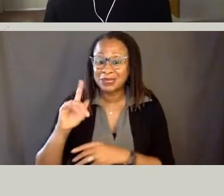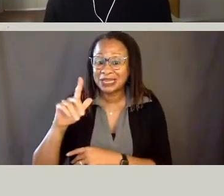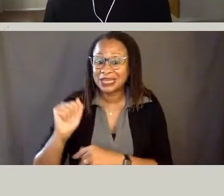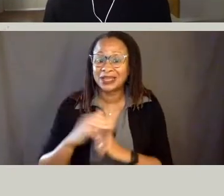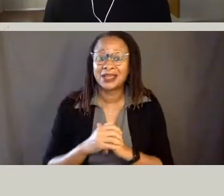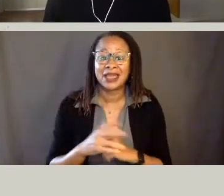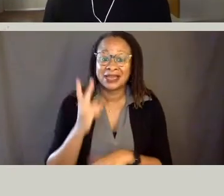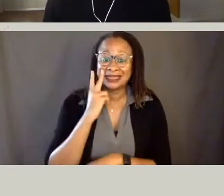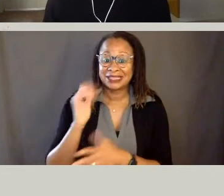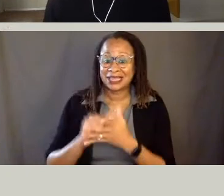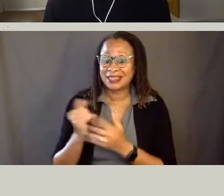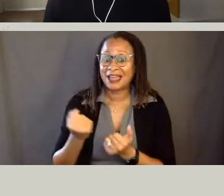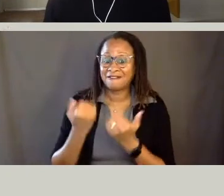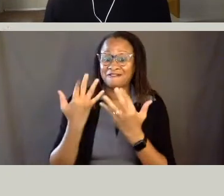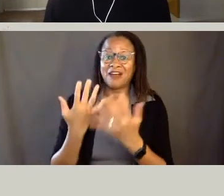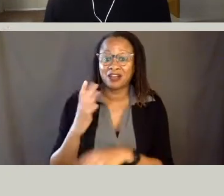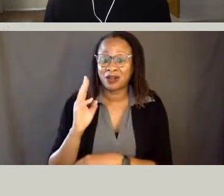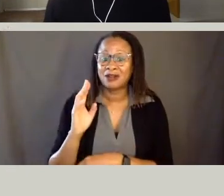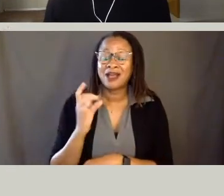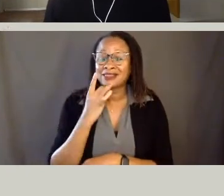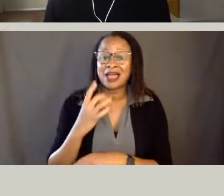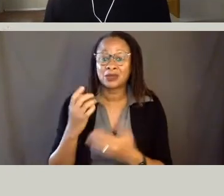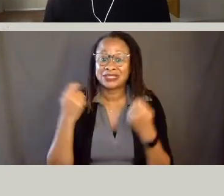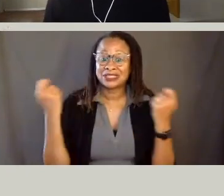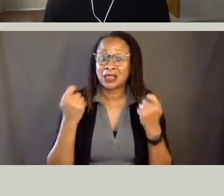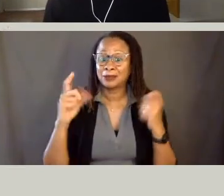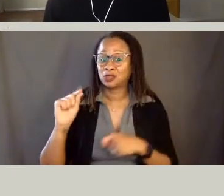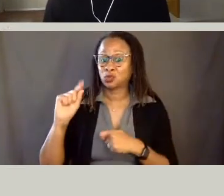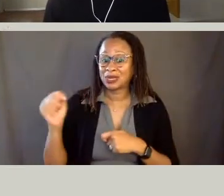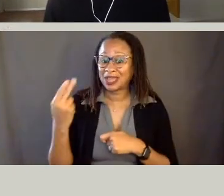we're celebrating our 20th anniversary, and that's when they created Firelight Films.